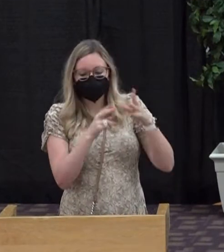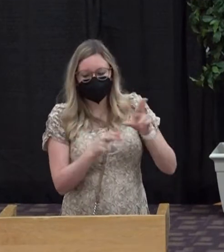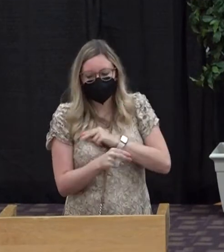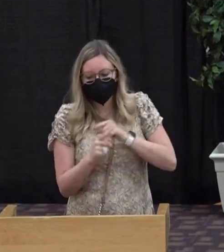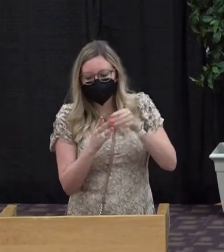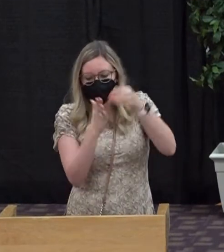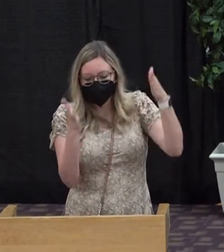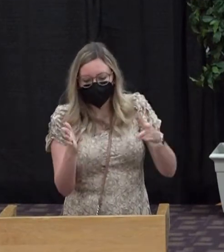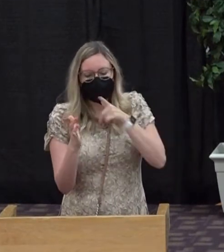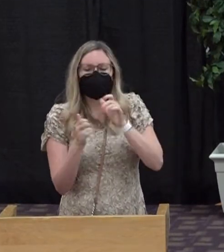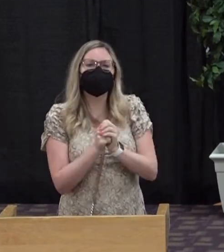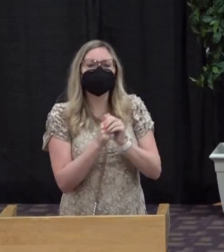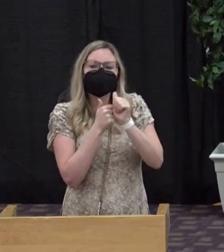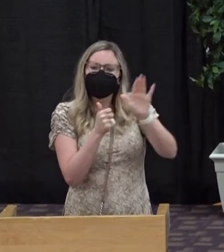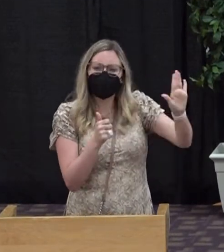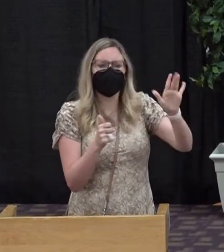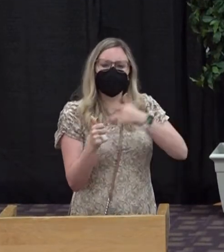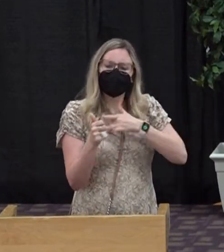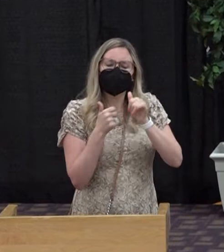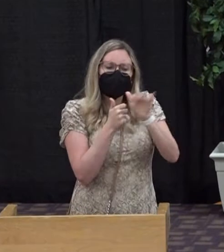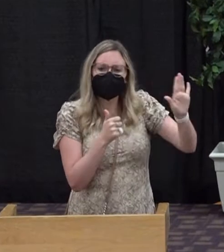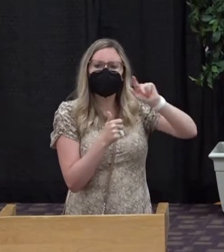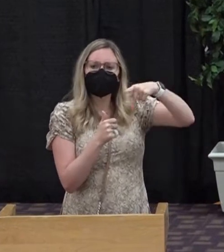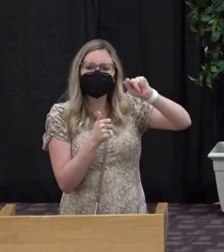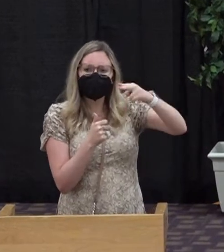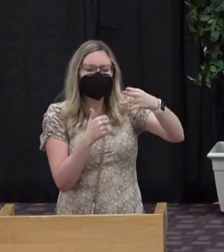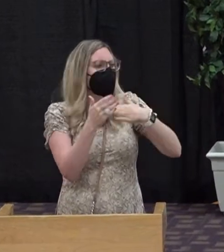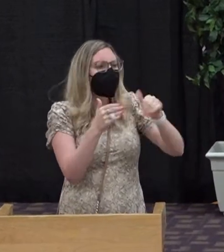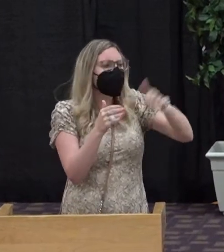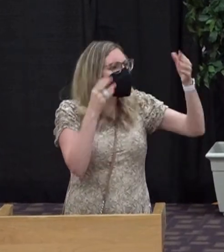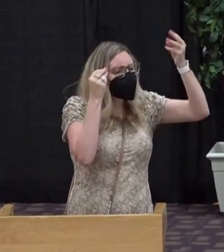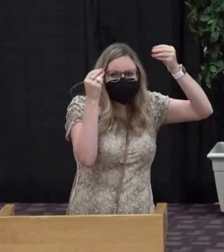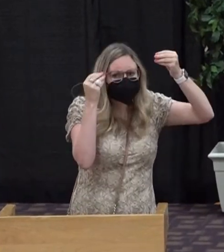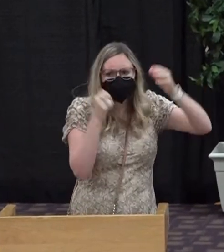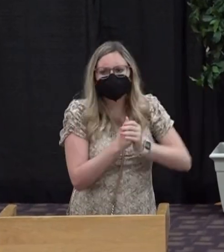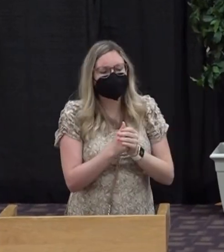So I'd like to present this award to a student who really follows their heart and their path